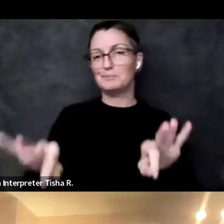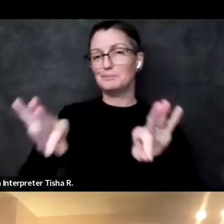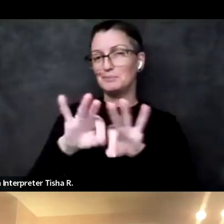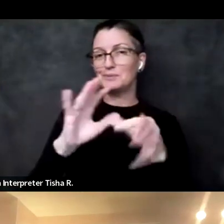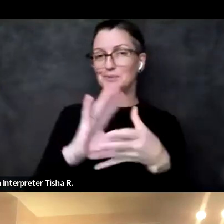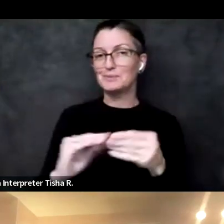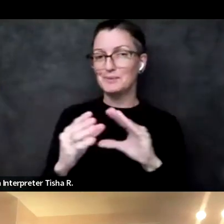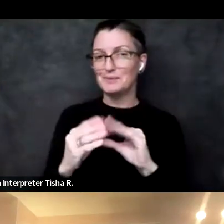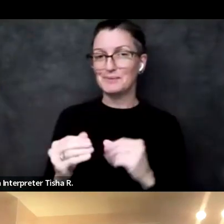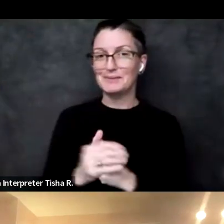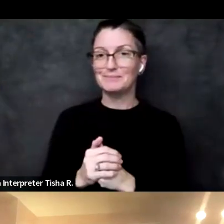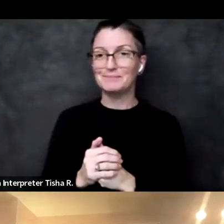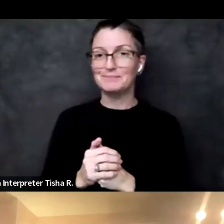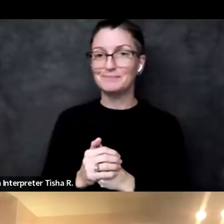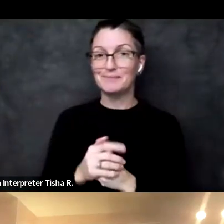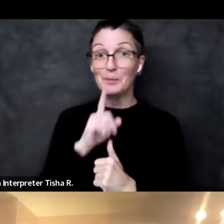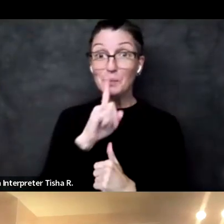And there is no such thing as perfect in the end.